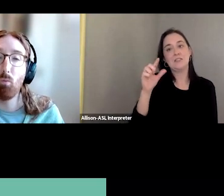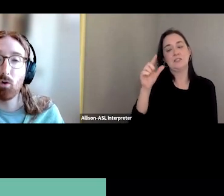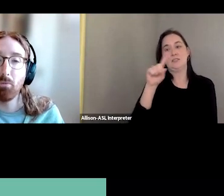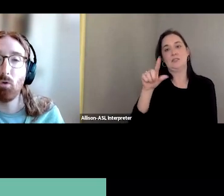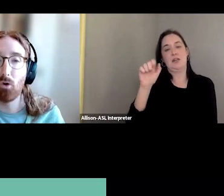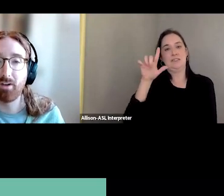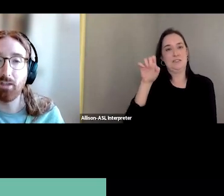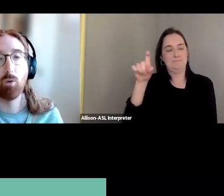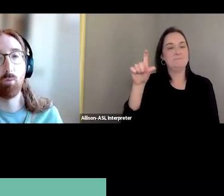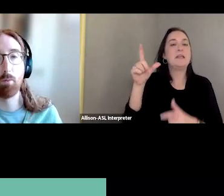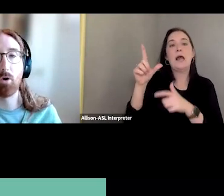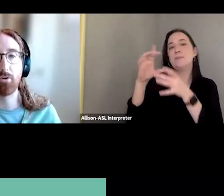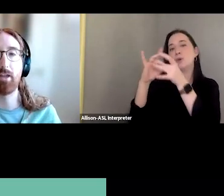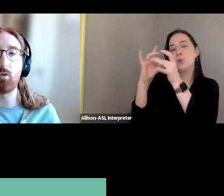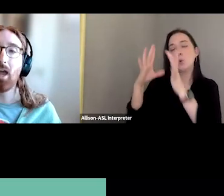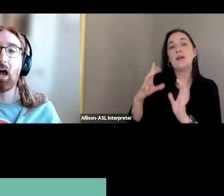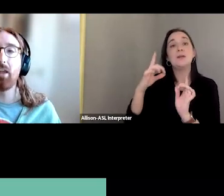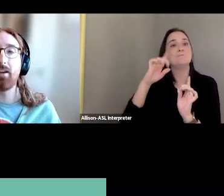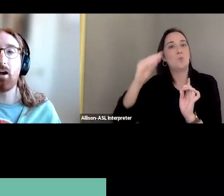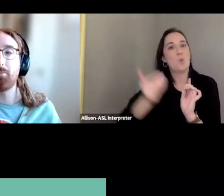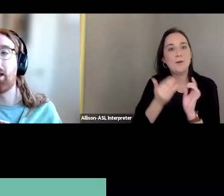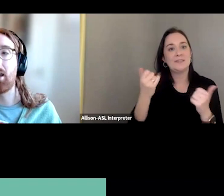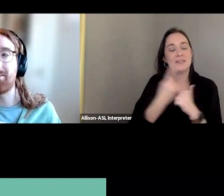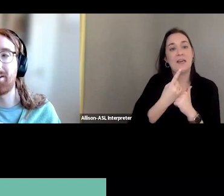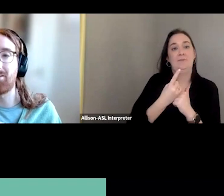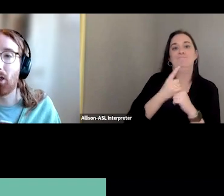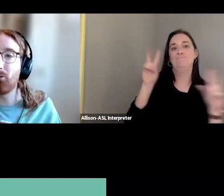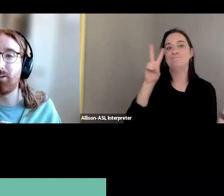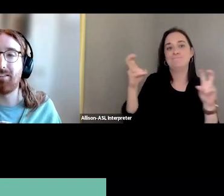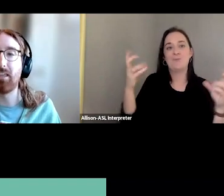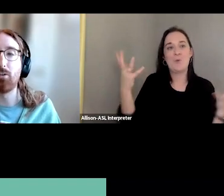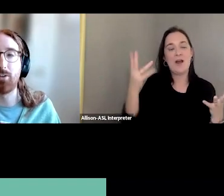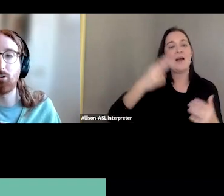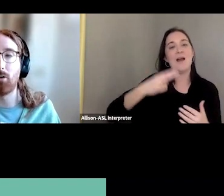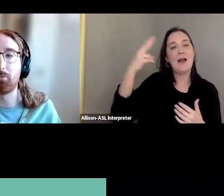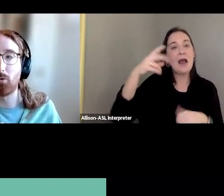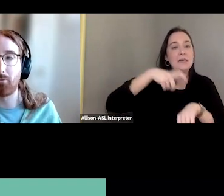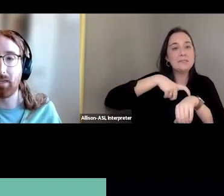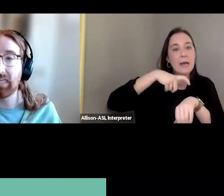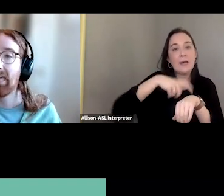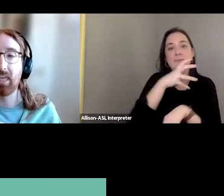And we want to welcome you all today to our webinar titled High Times and High Stakes Understanding the Intersection of Sports betting,